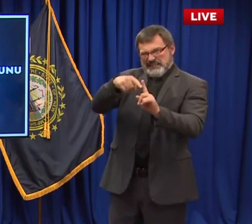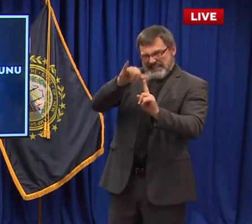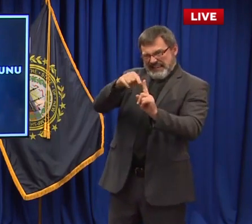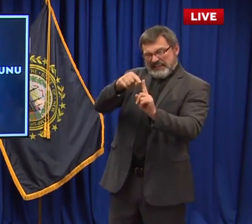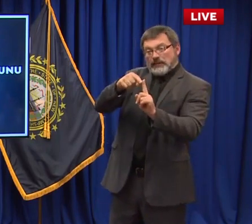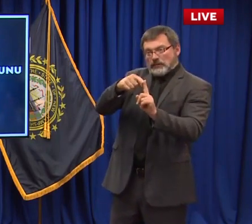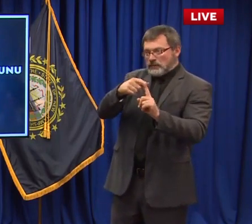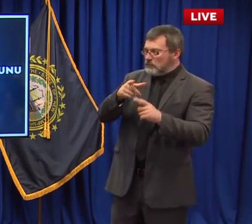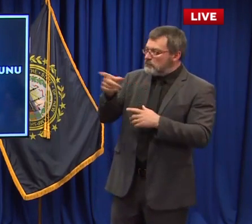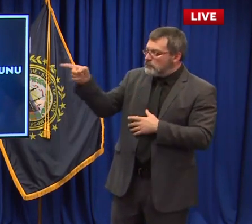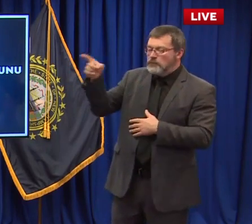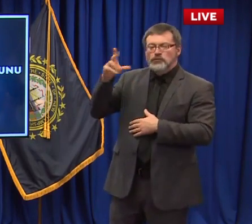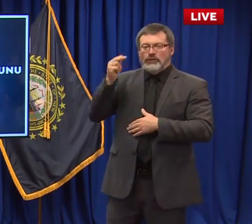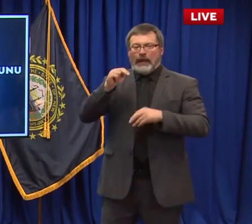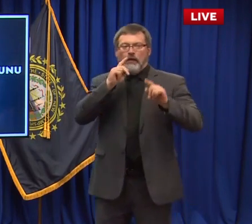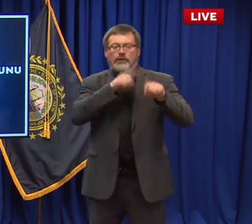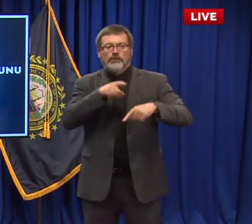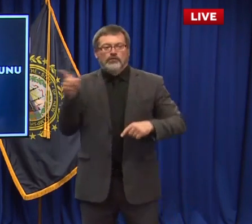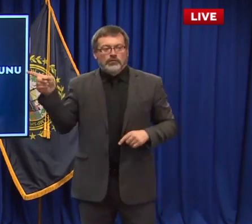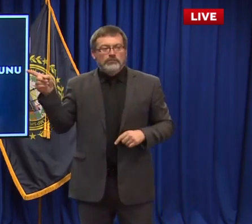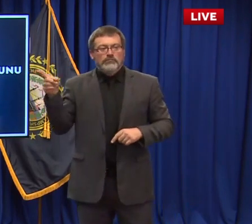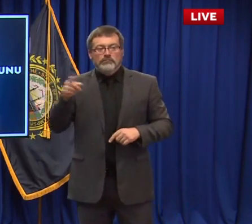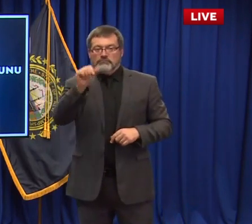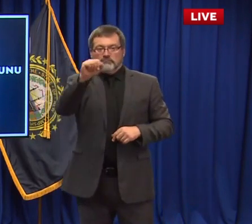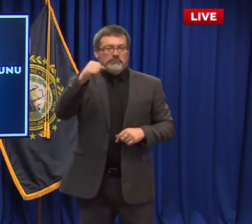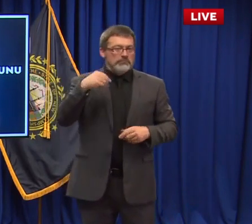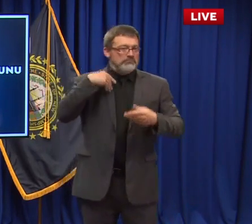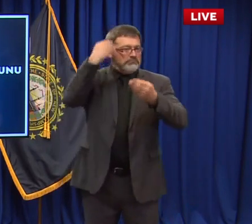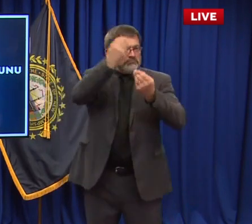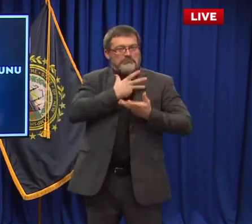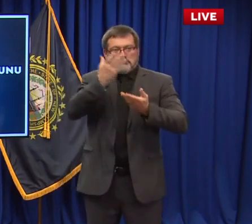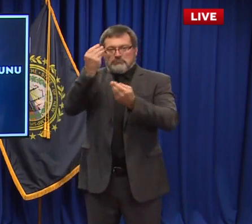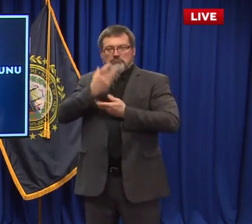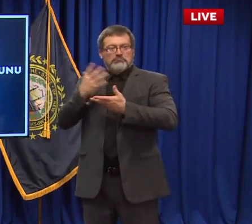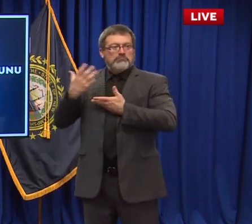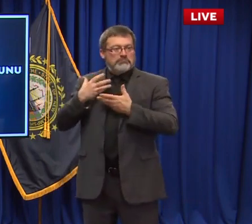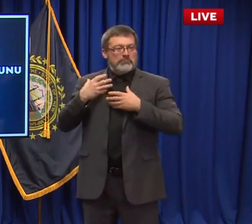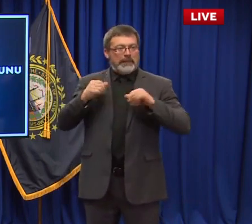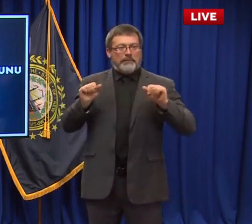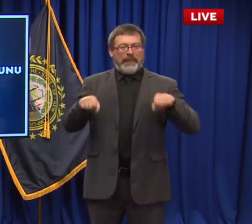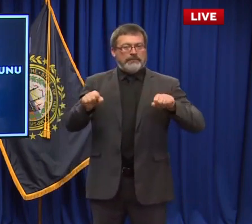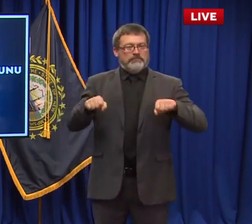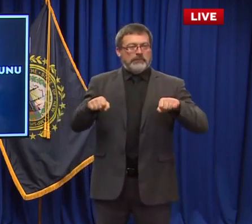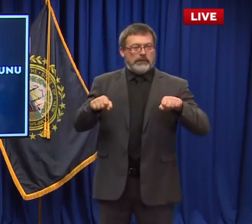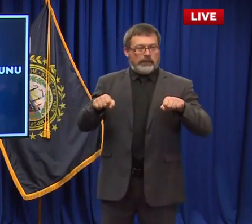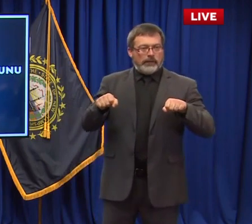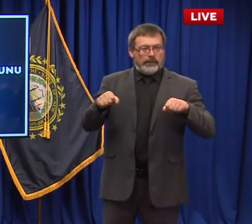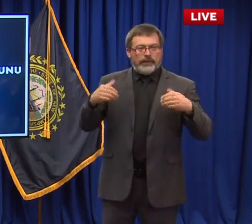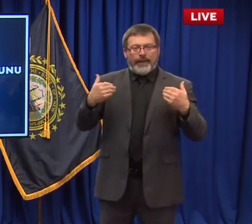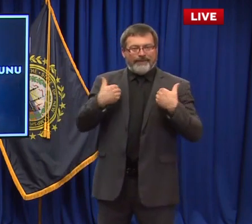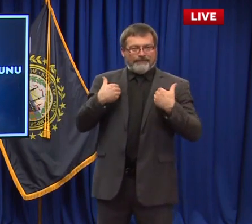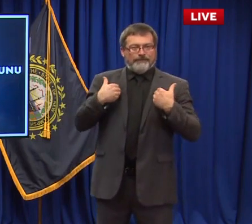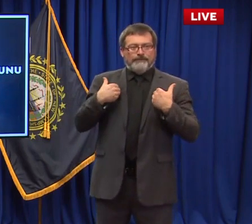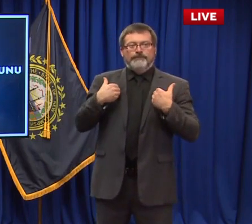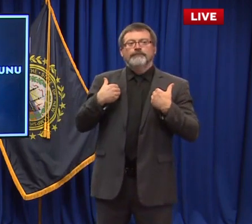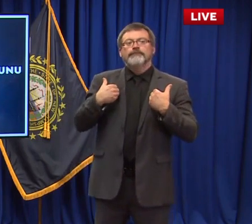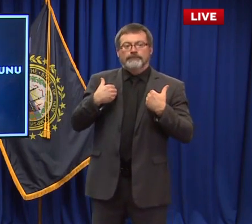BIG FOR THE QUESTION. WE KNOW THERE HAVE BEEN VERY WORDS OF SUPER SPREADER EVENTS HAPPENING.